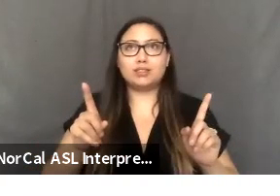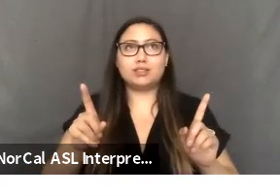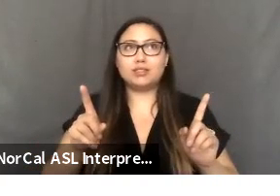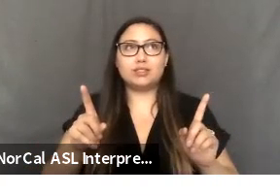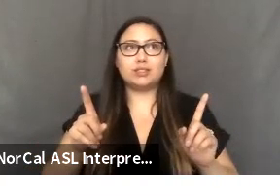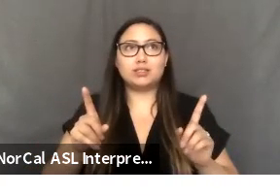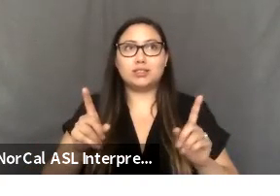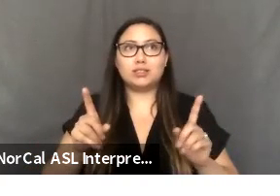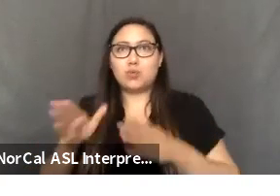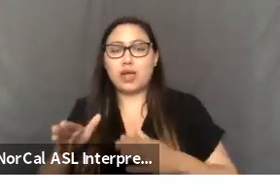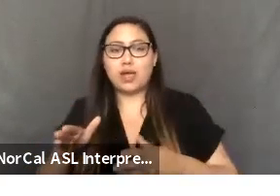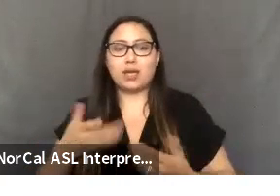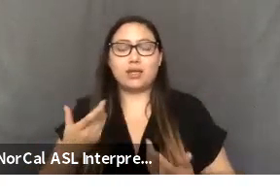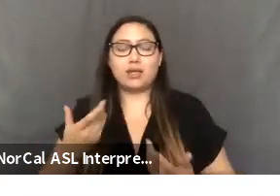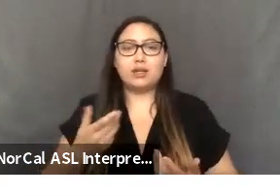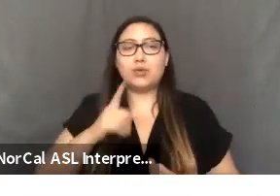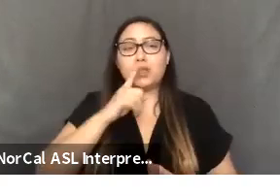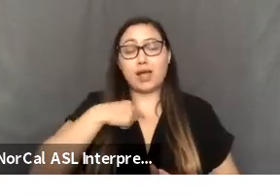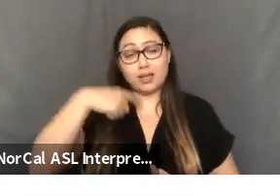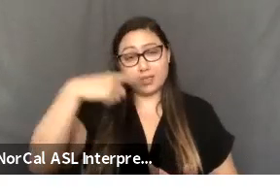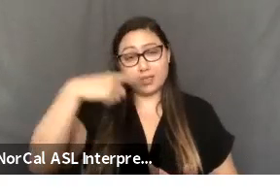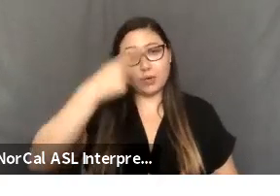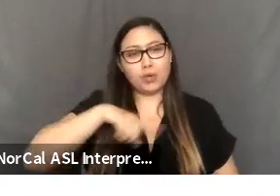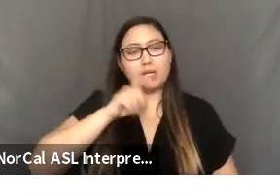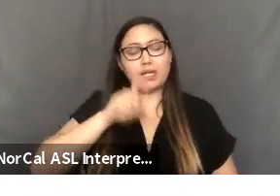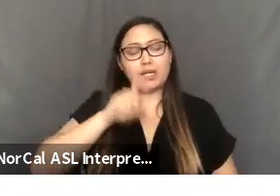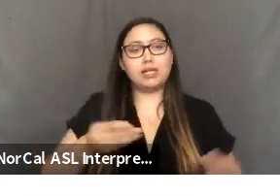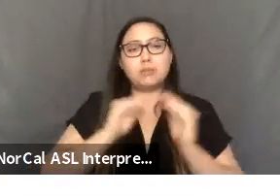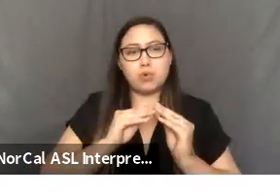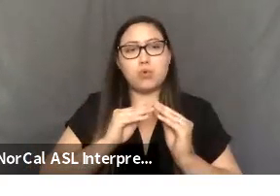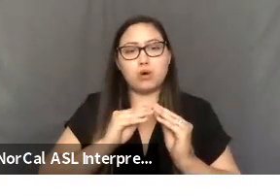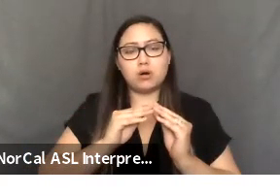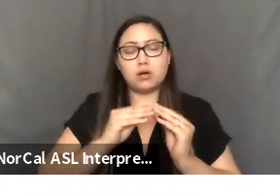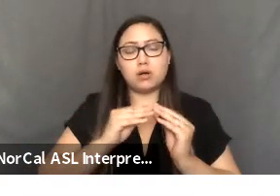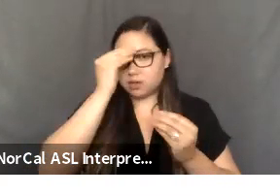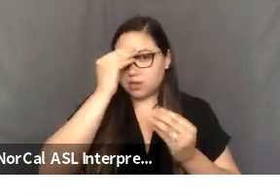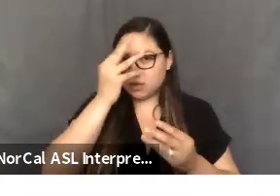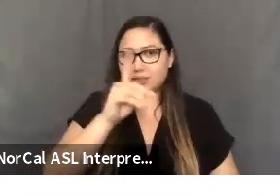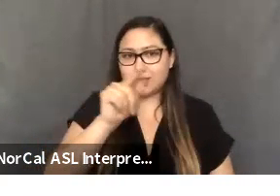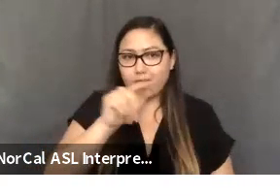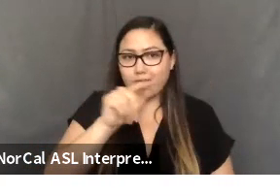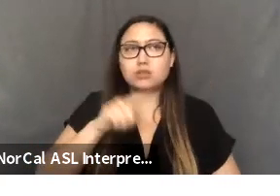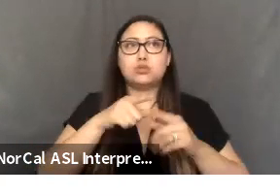for these things. So I do think we need a bit more data and better data to demonstrate this.